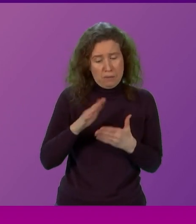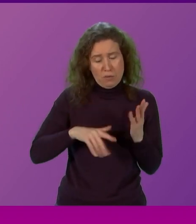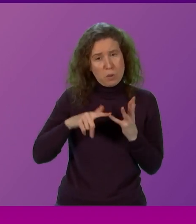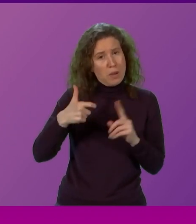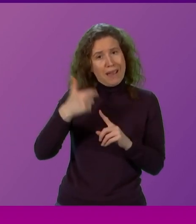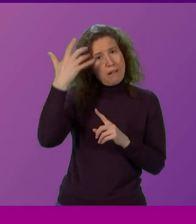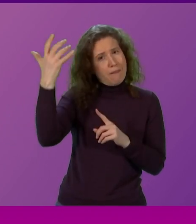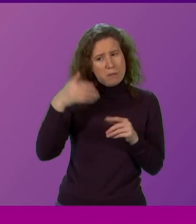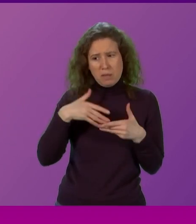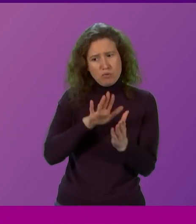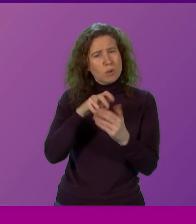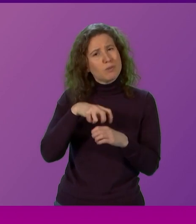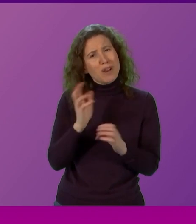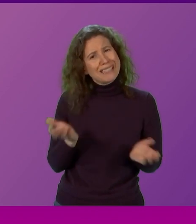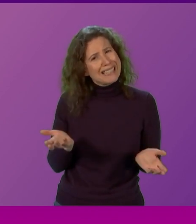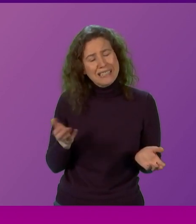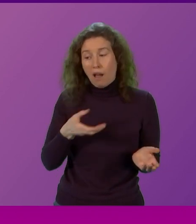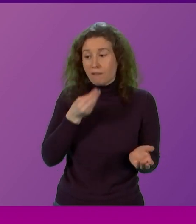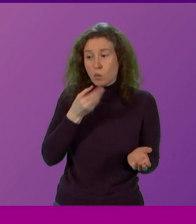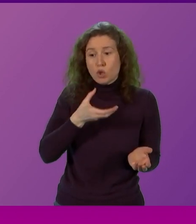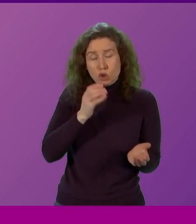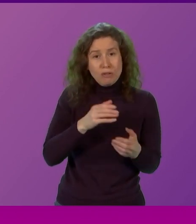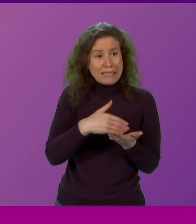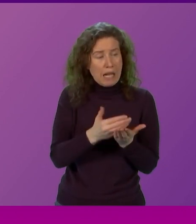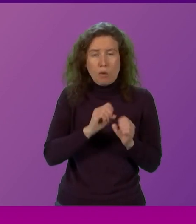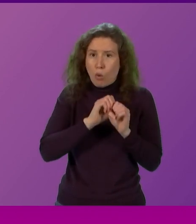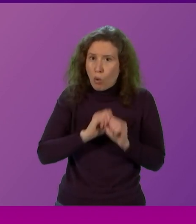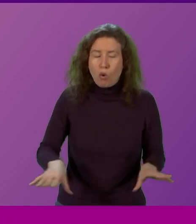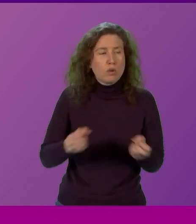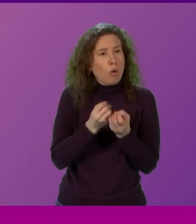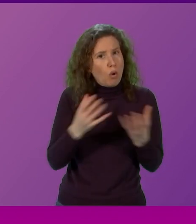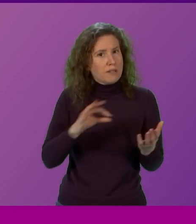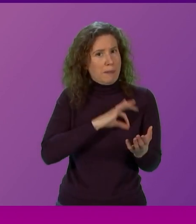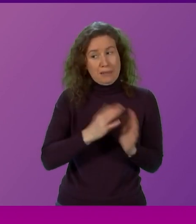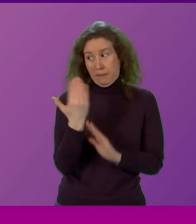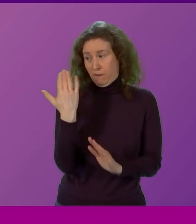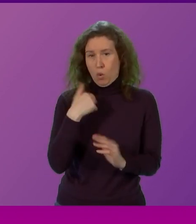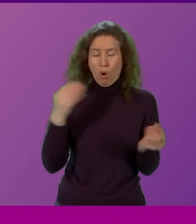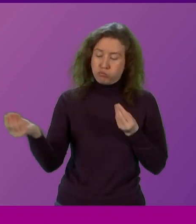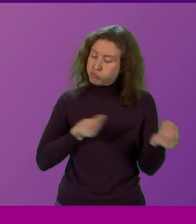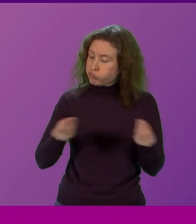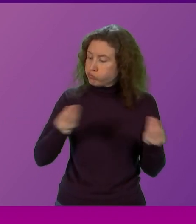to Brexit, because of which our food and drinks sector has lost many of the benefits that it had when trading with the European Union.